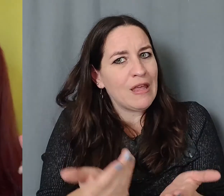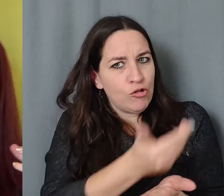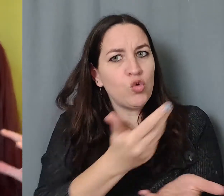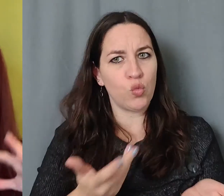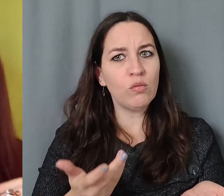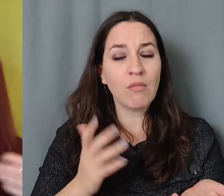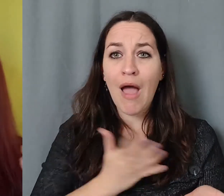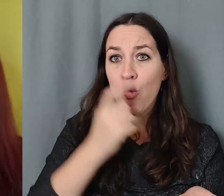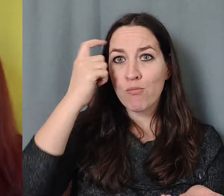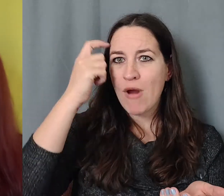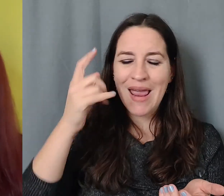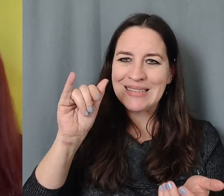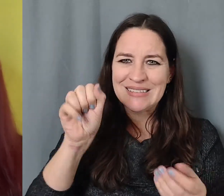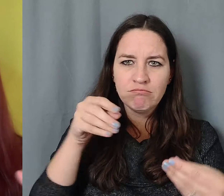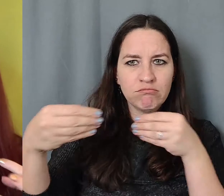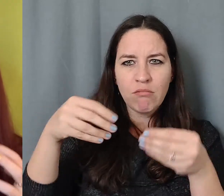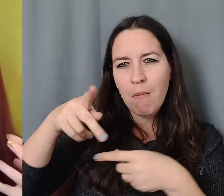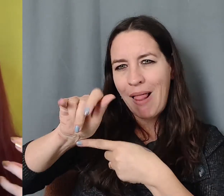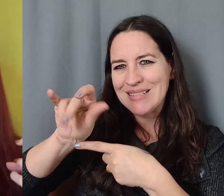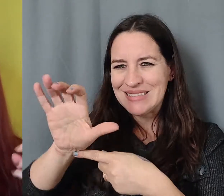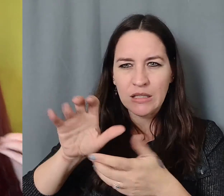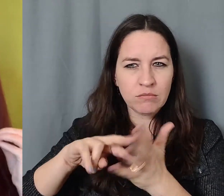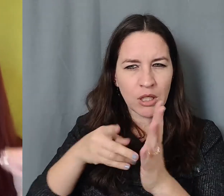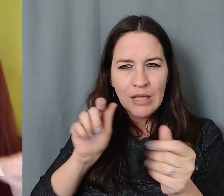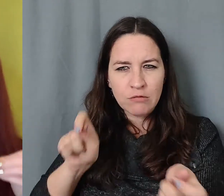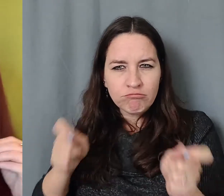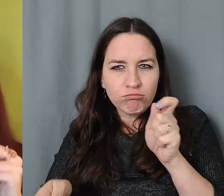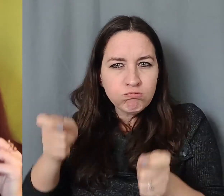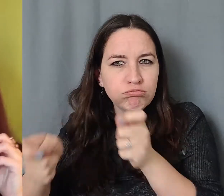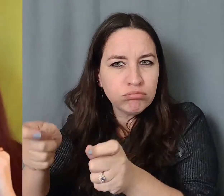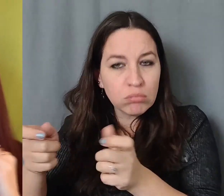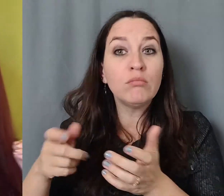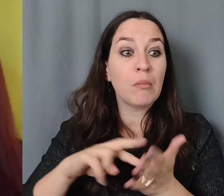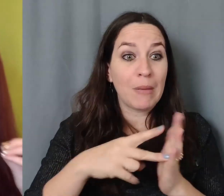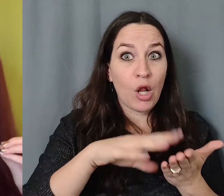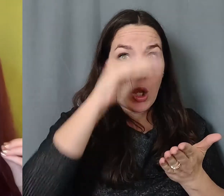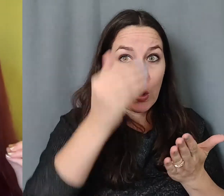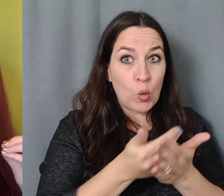shifts. So when you're a beginner at something, when you're learning something new, you're literally developing new pathways in your brain.